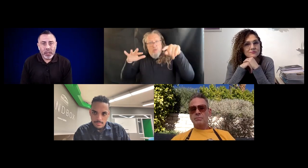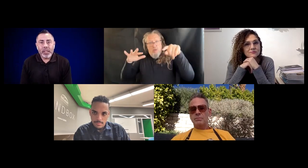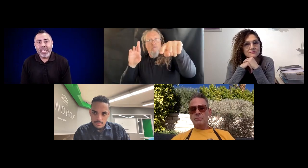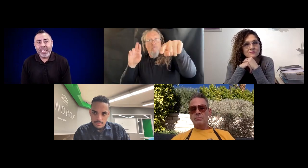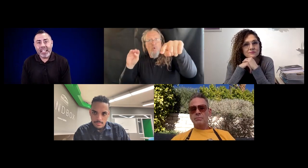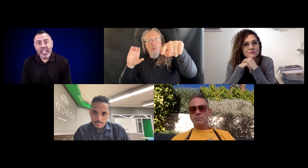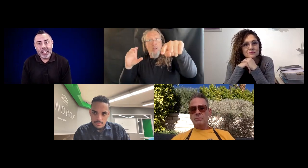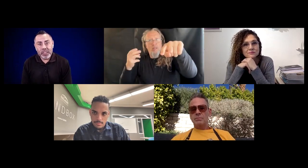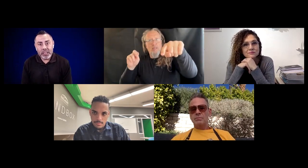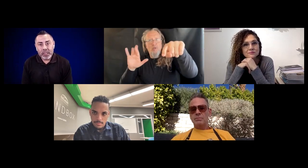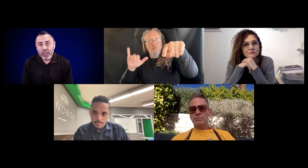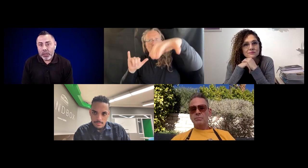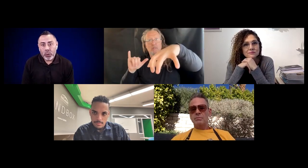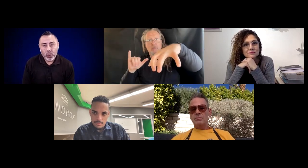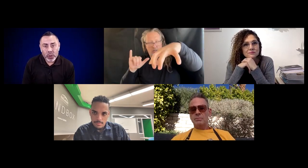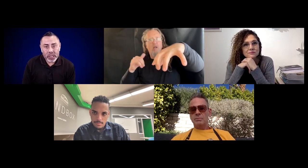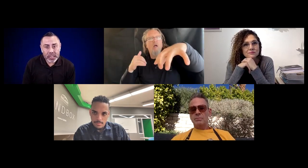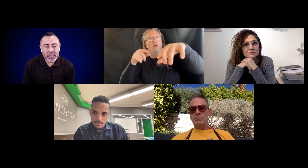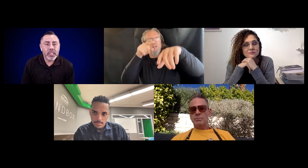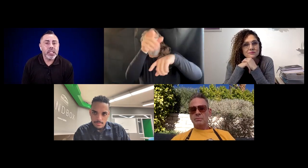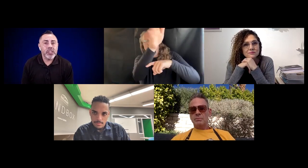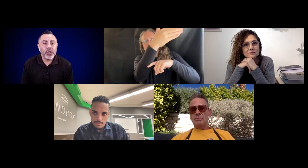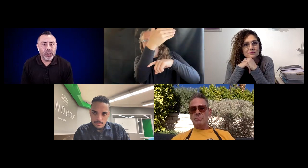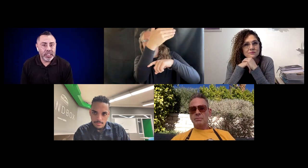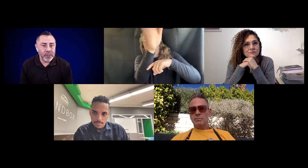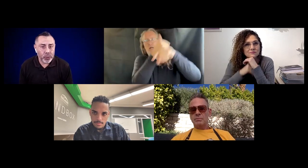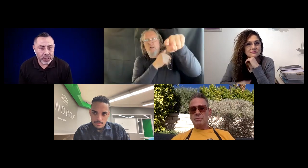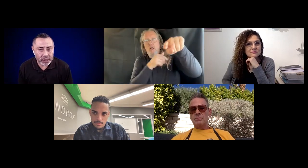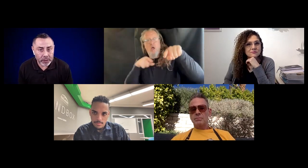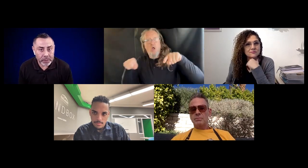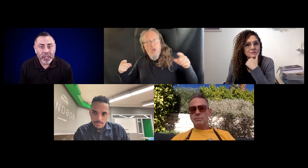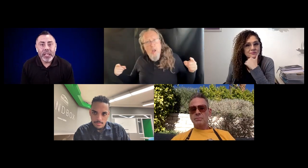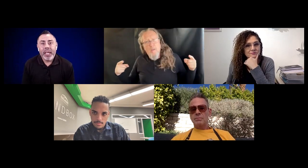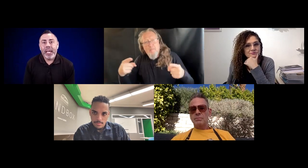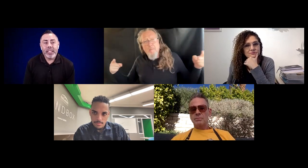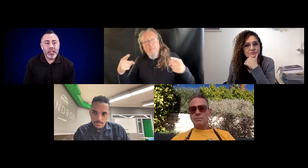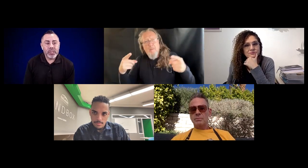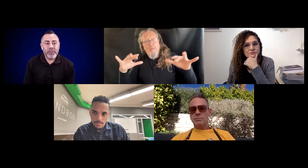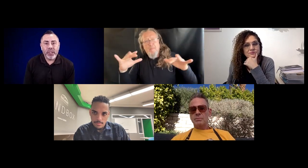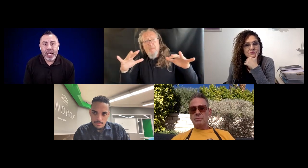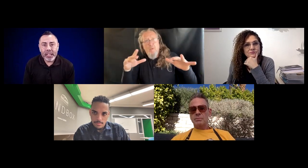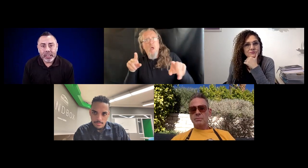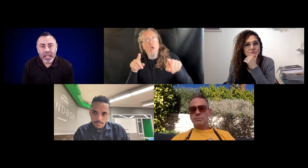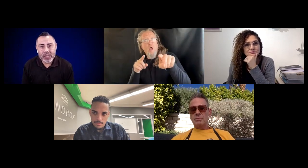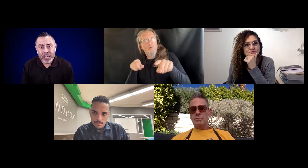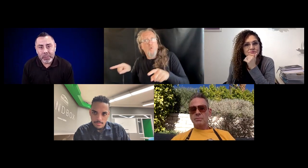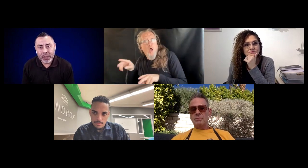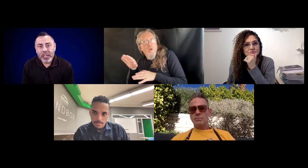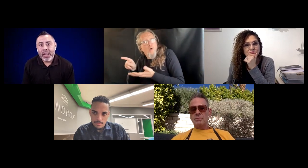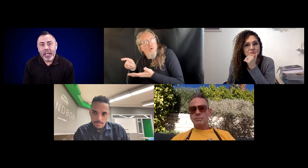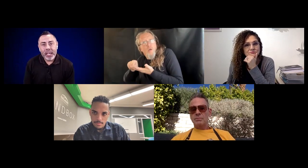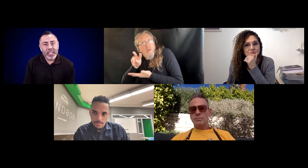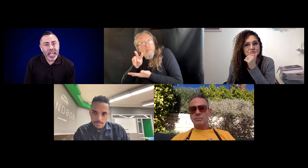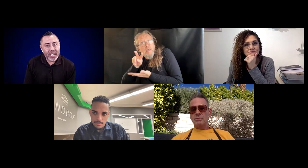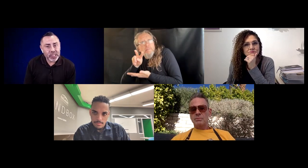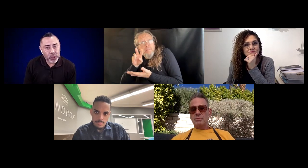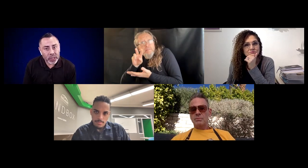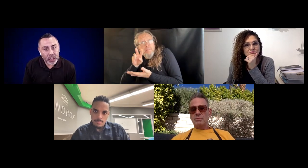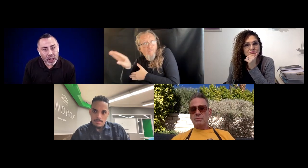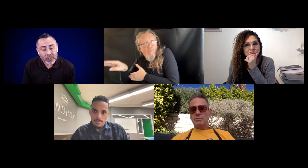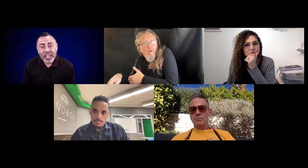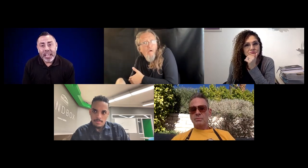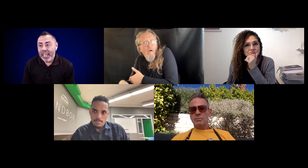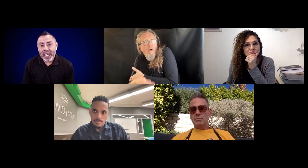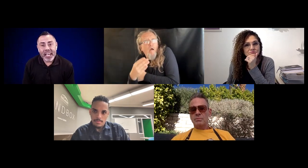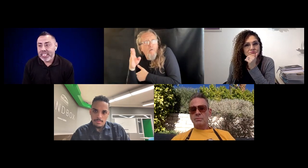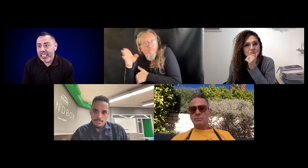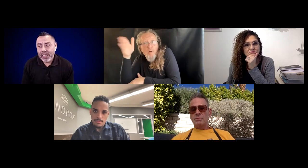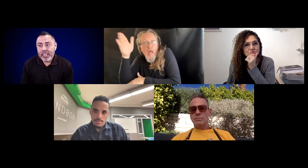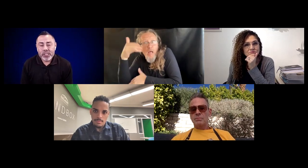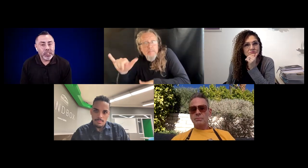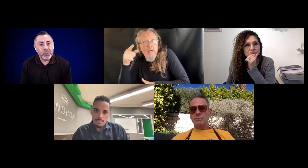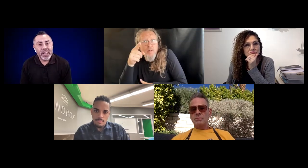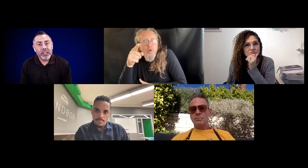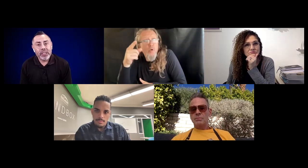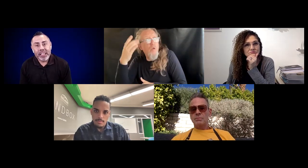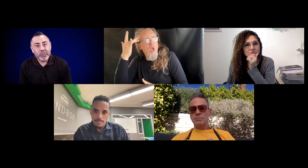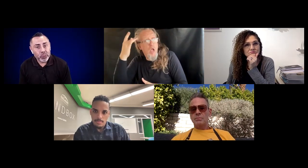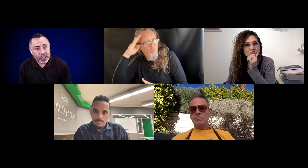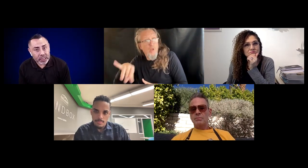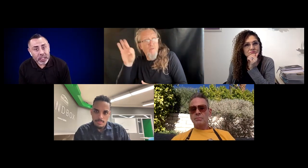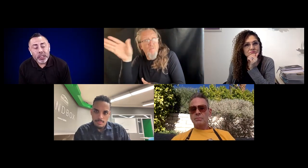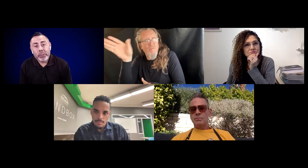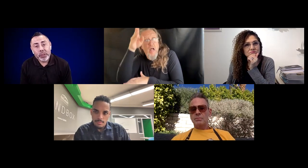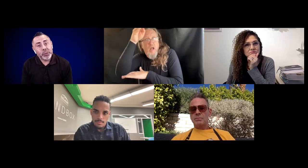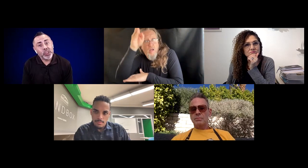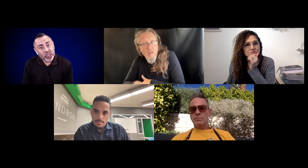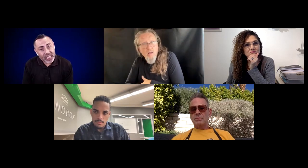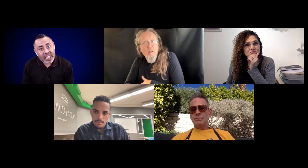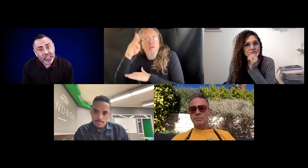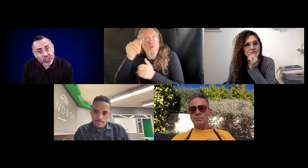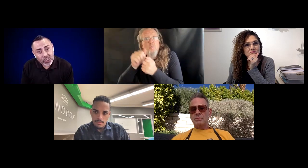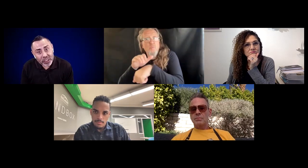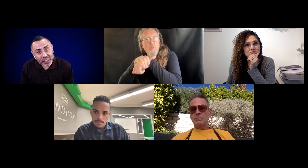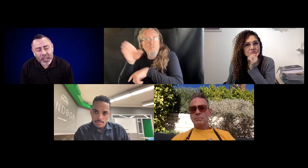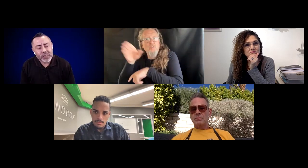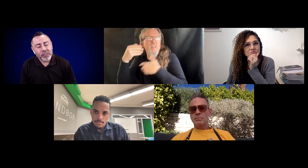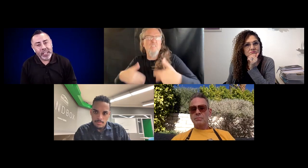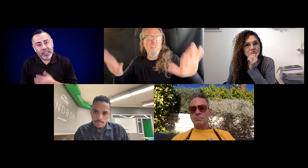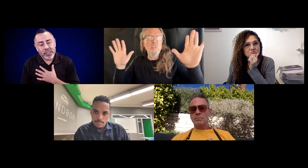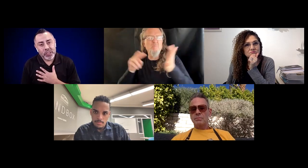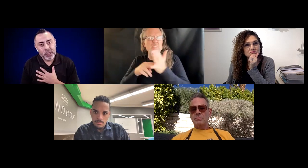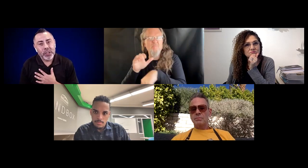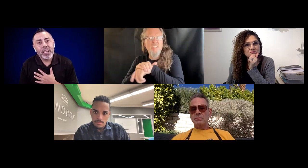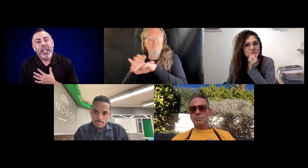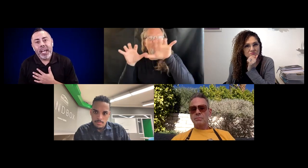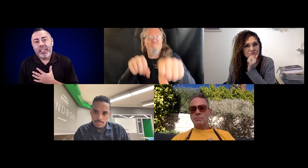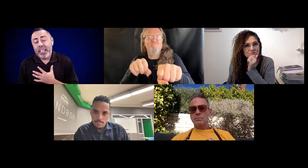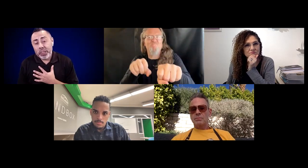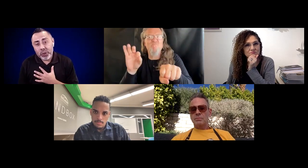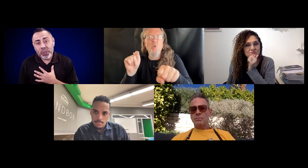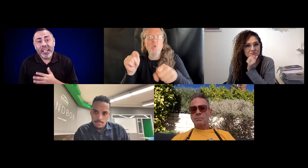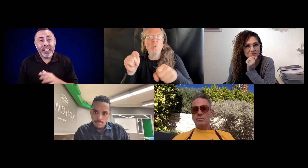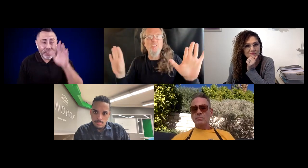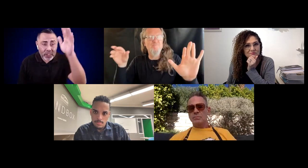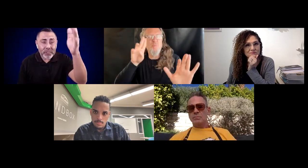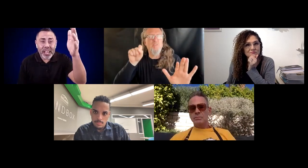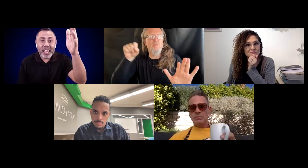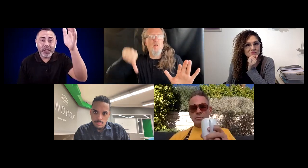And that navy was circling the fort there, and there was a flag that was up, and the cannons were going off, and as the star spangled anthem was written, the person was looking at the flag and they knew that if the flag were to be lowered,